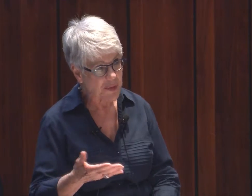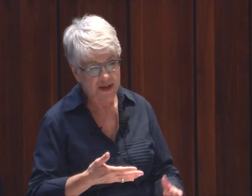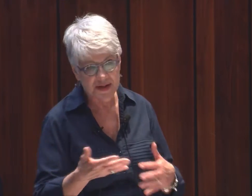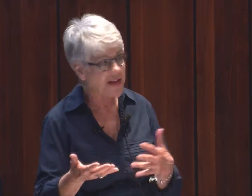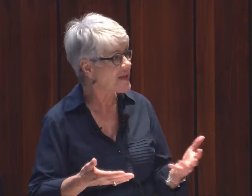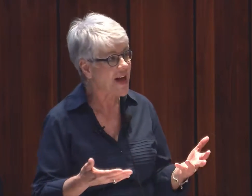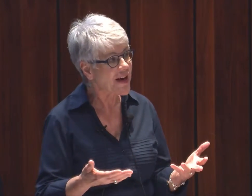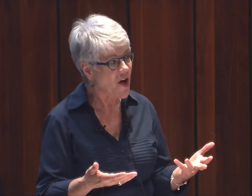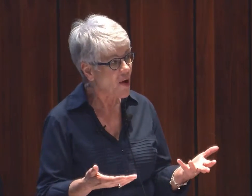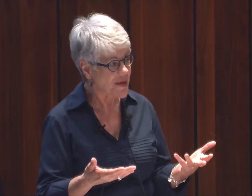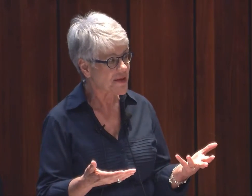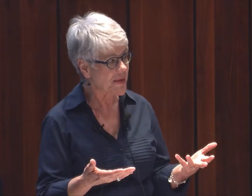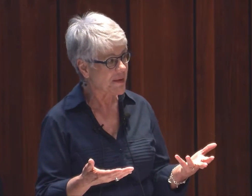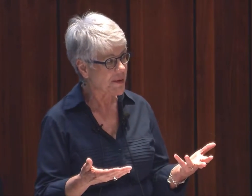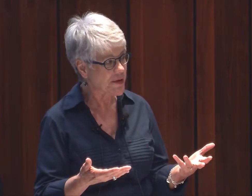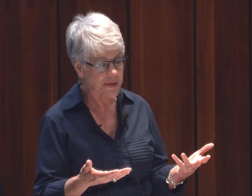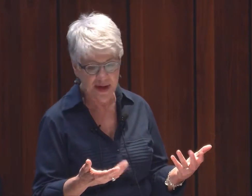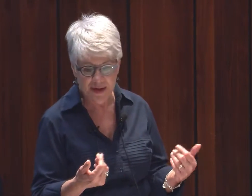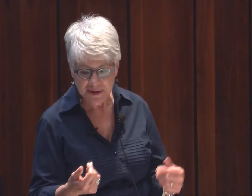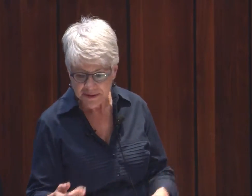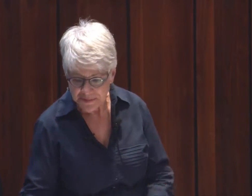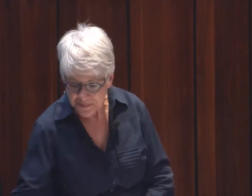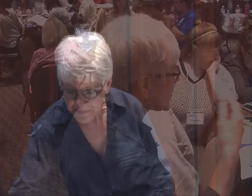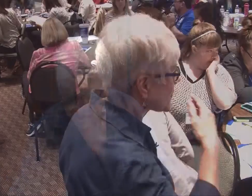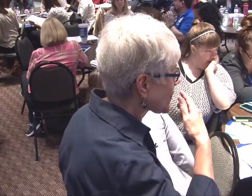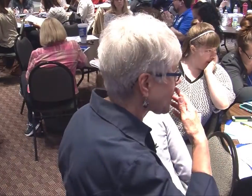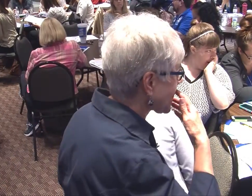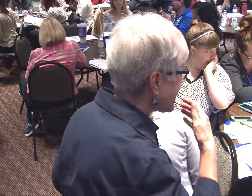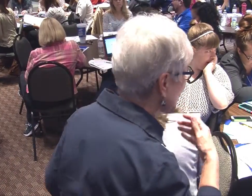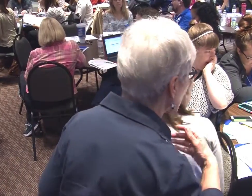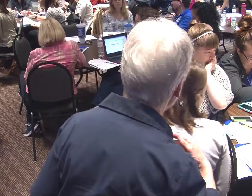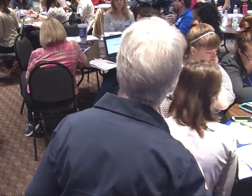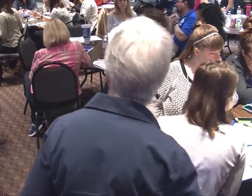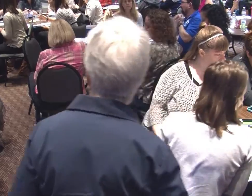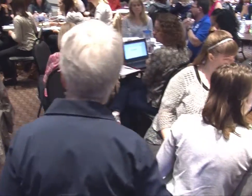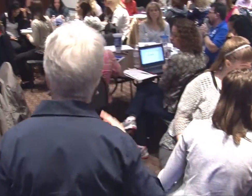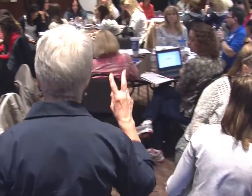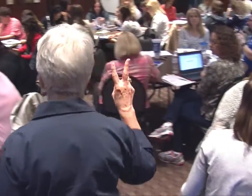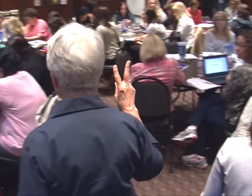because that's not always the way we were trained. So you're going to get two,